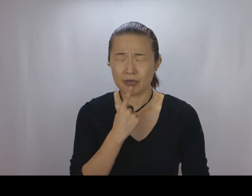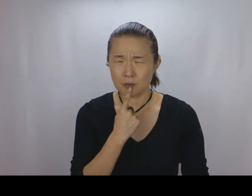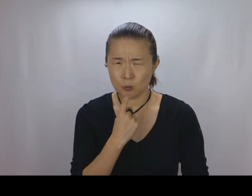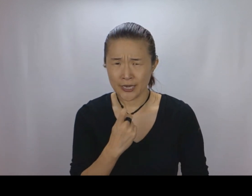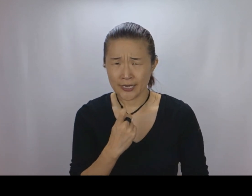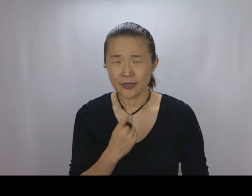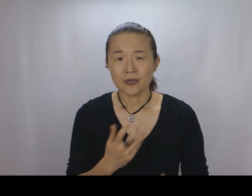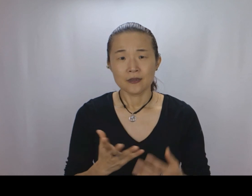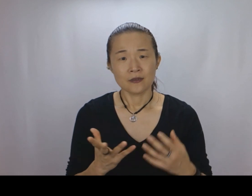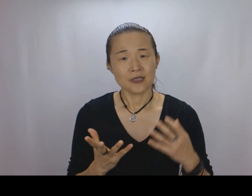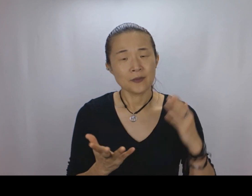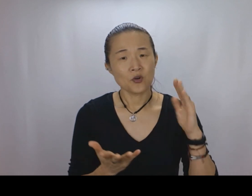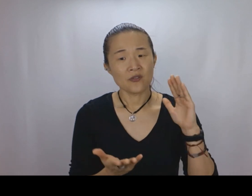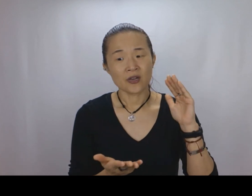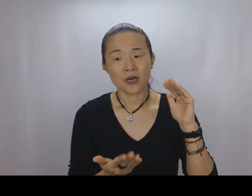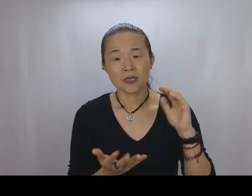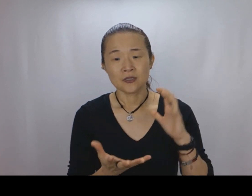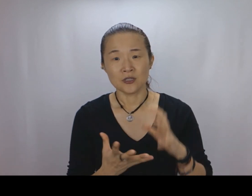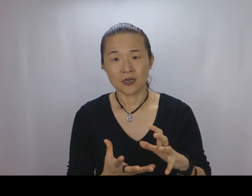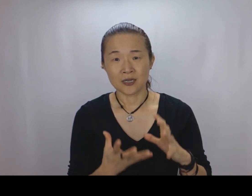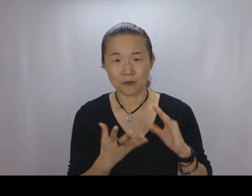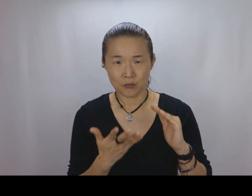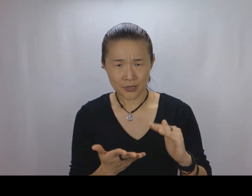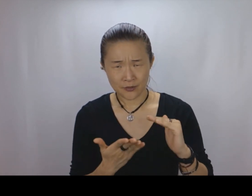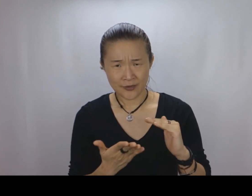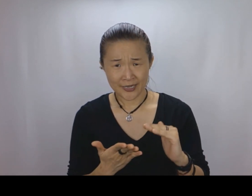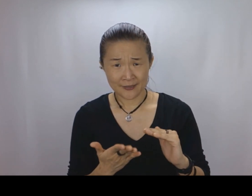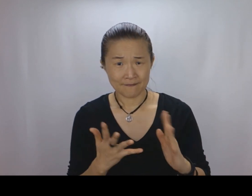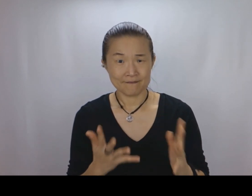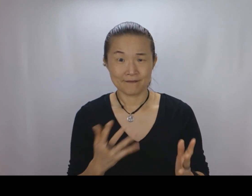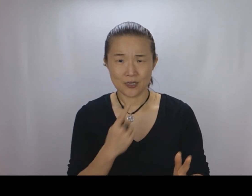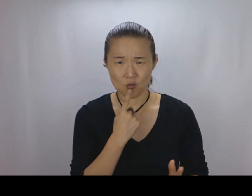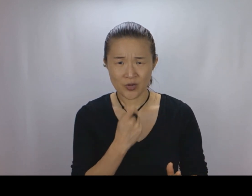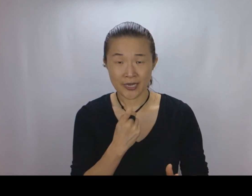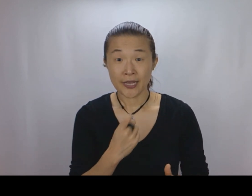But we do red, they're going see more of a dark blood red. Red.